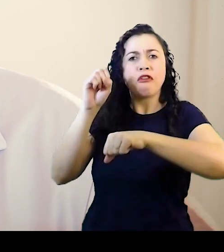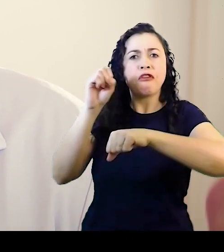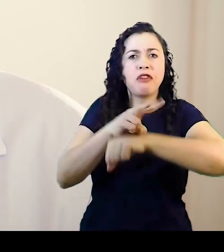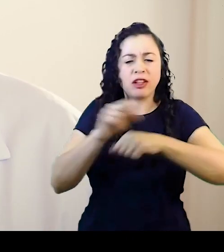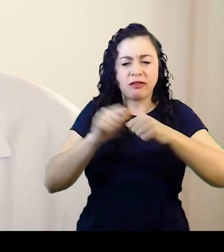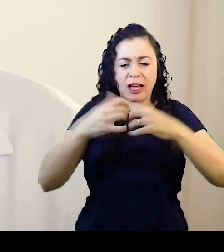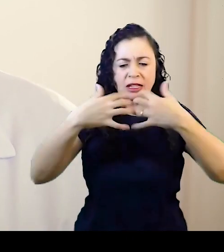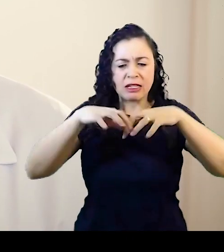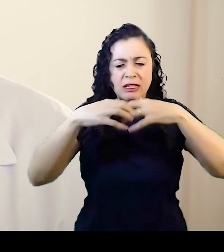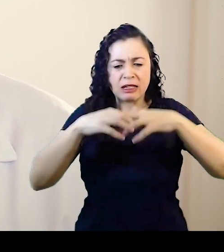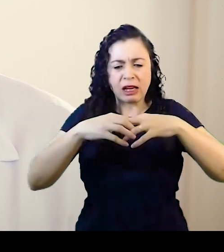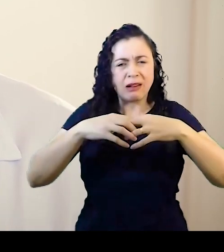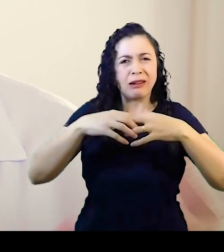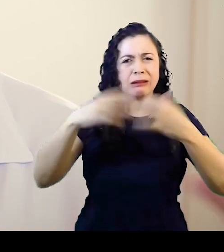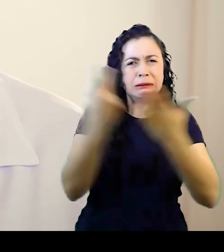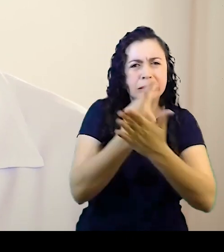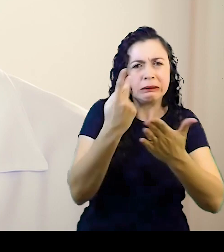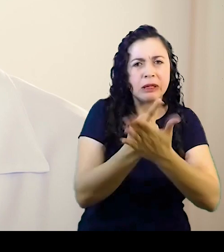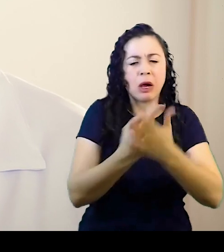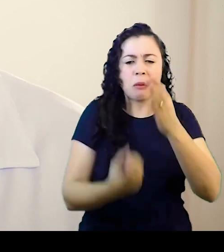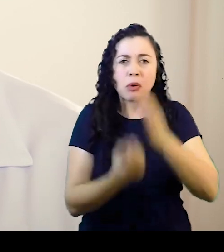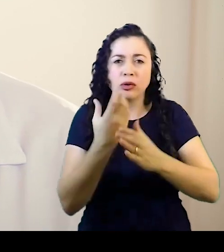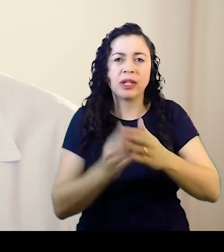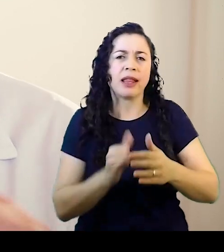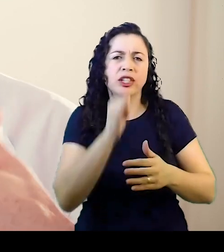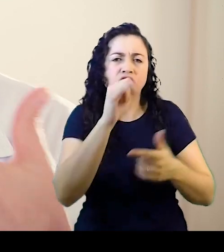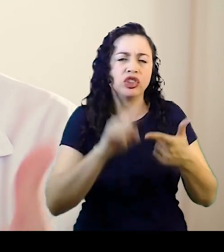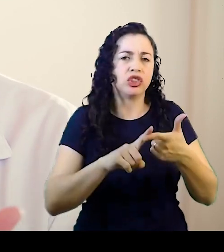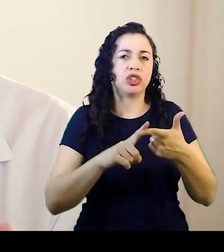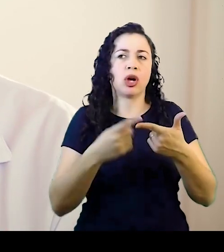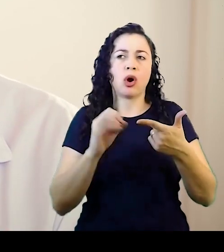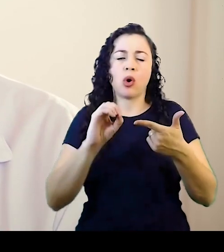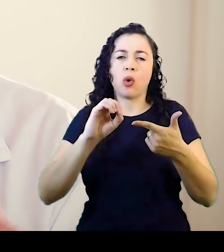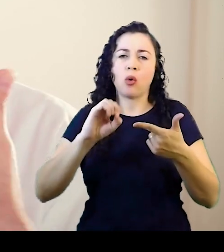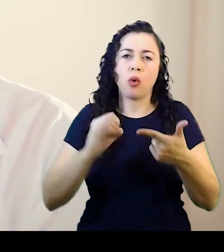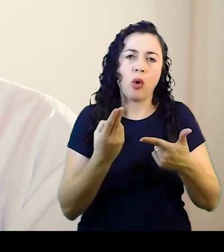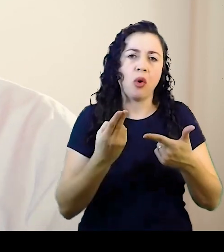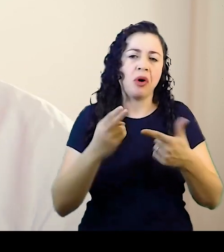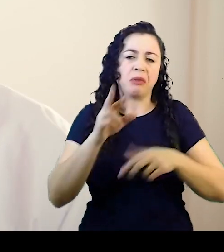what the cell produces, either to produce energy or to differentiate, multiply, etc.